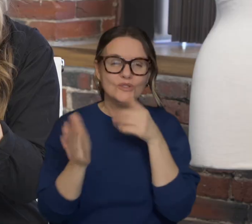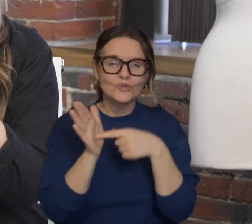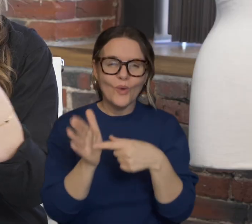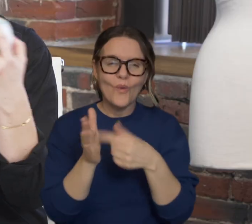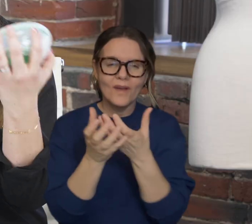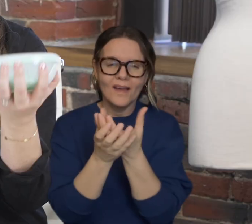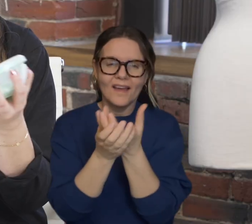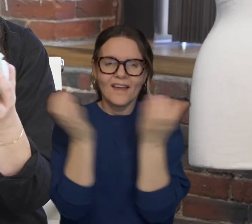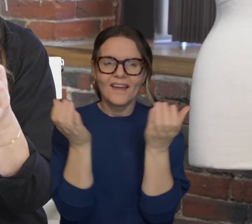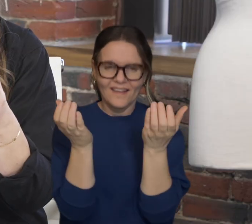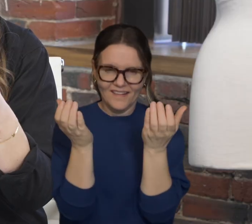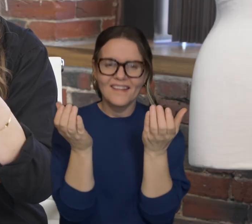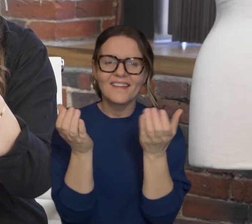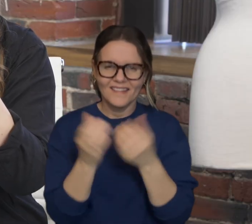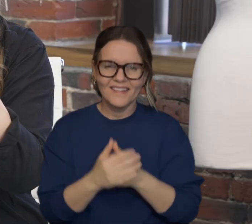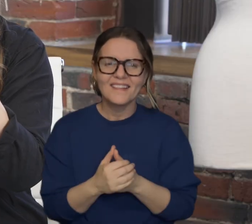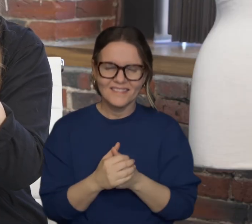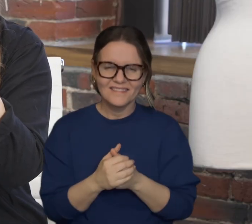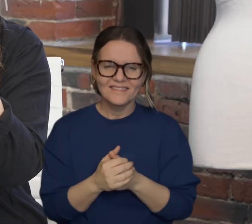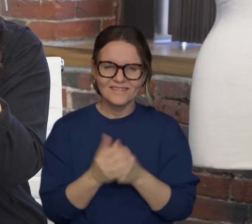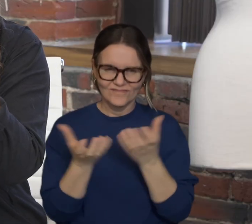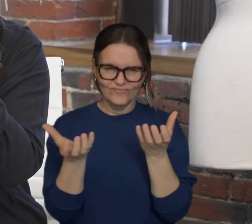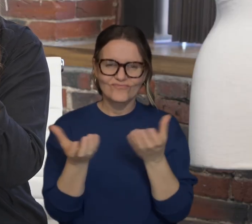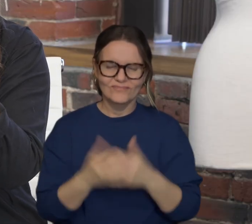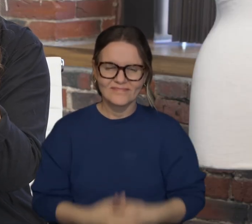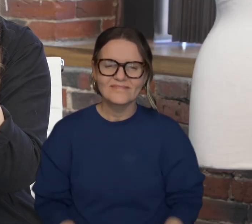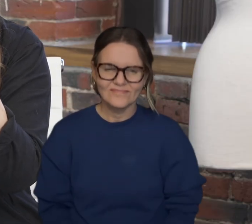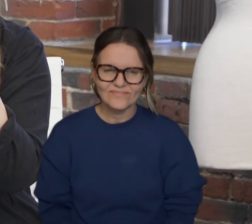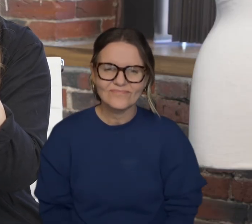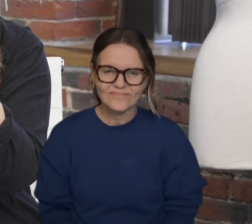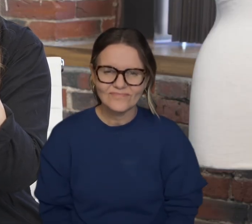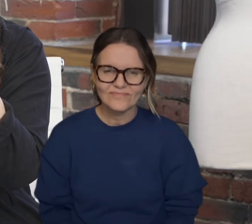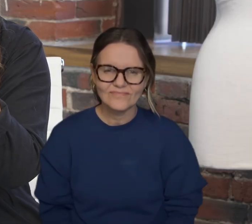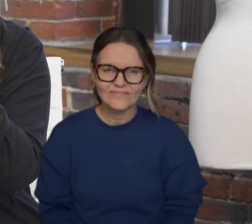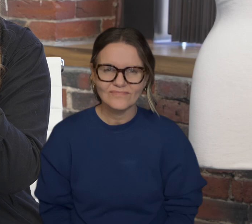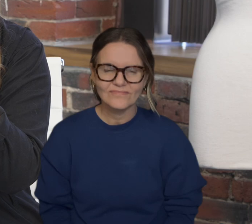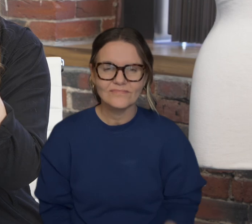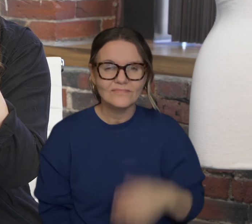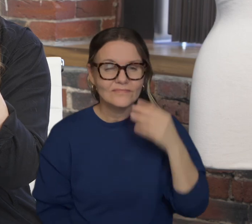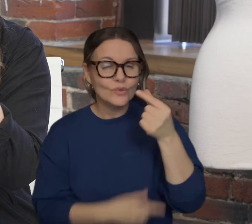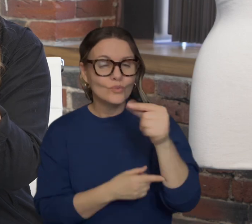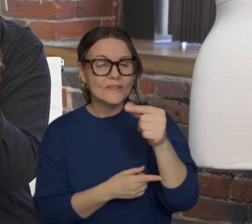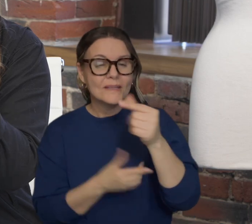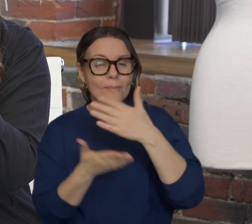so to take your pieces apart you're going to pull apart both the breast shield and the top cap